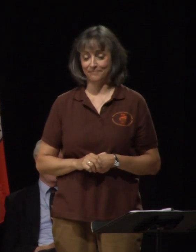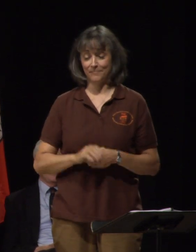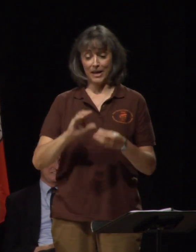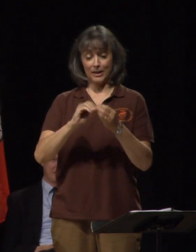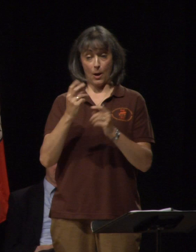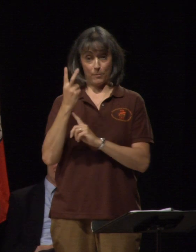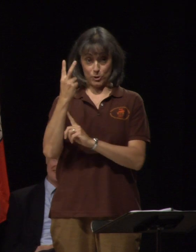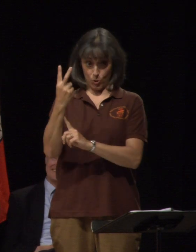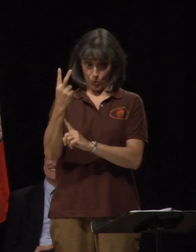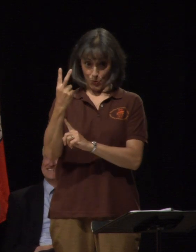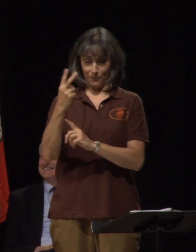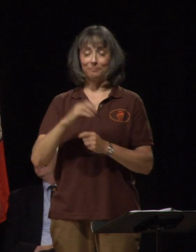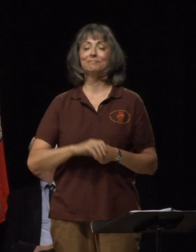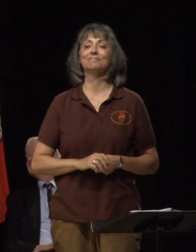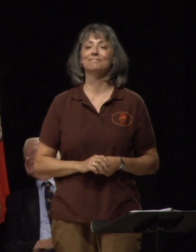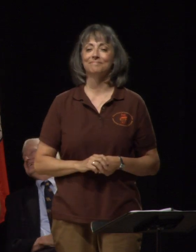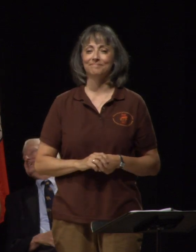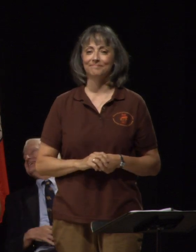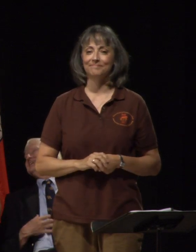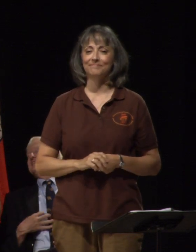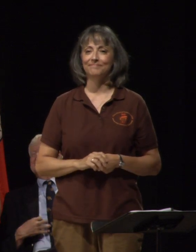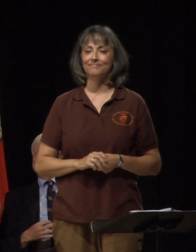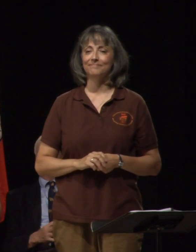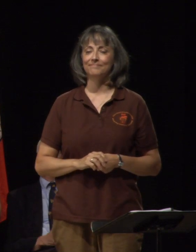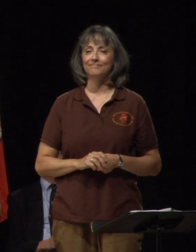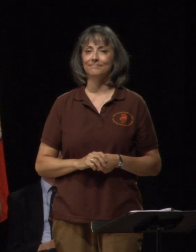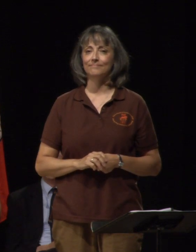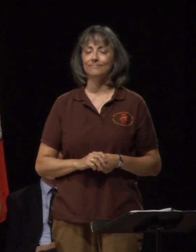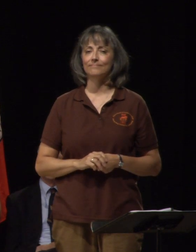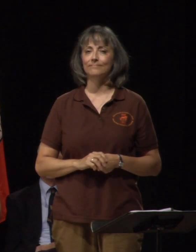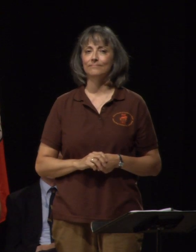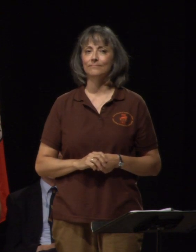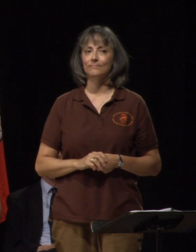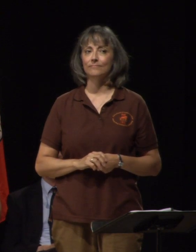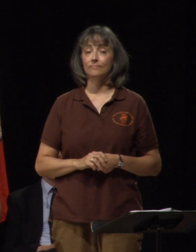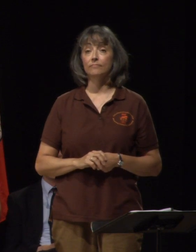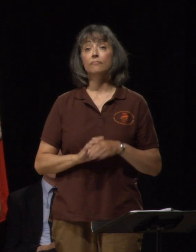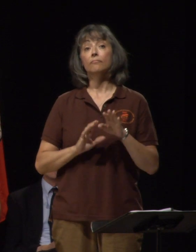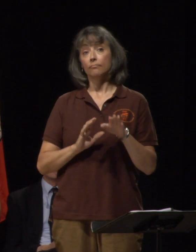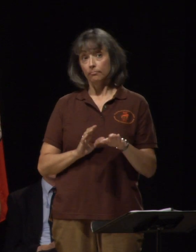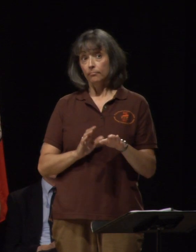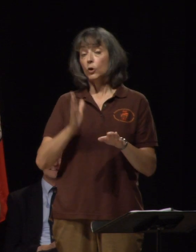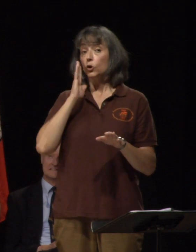A YEAR FROM NOW, YOU